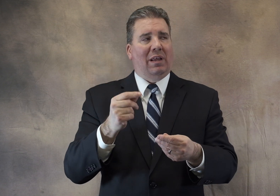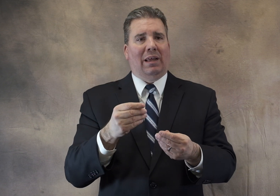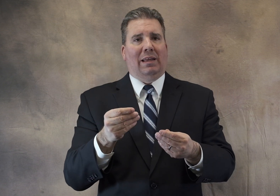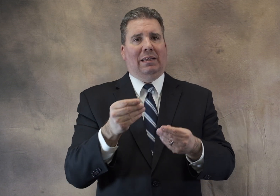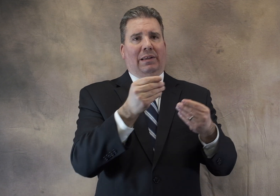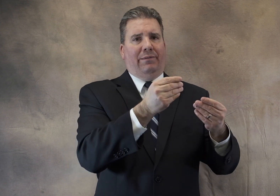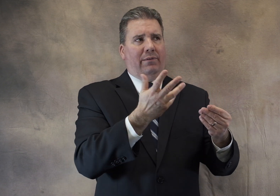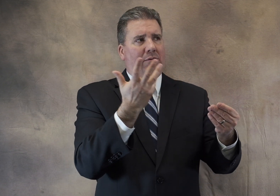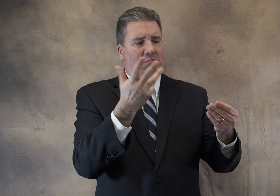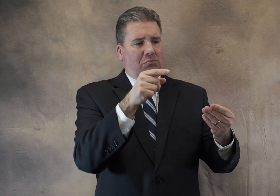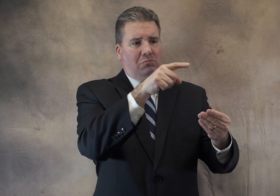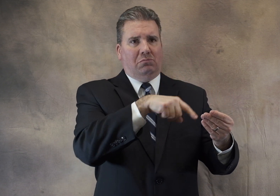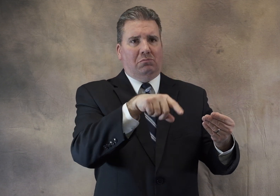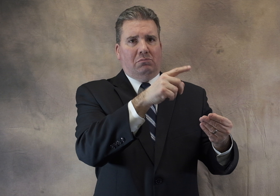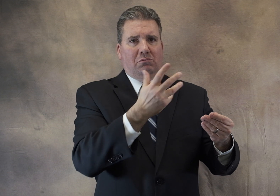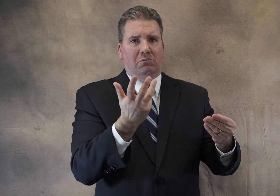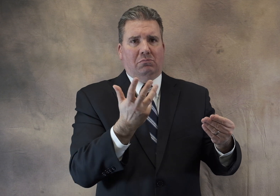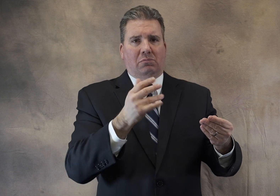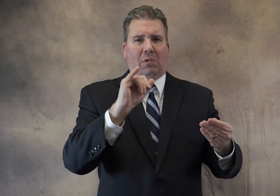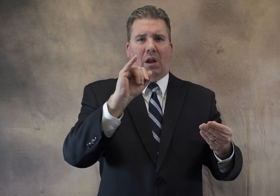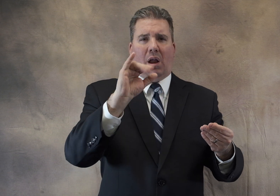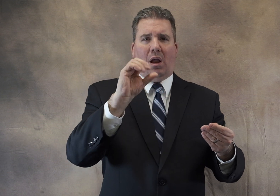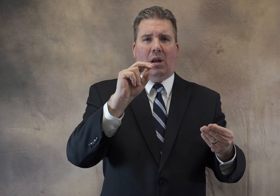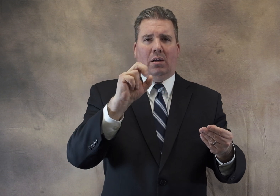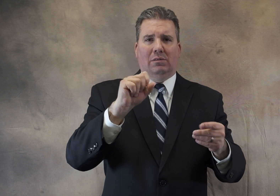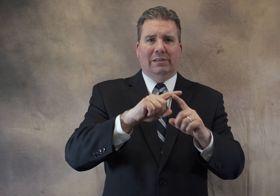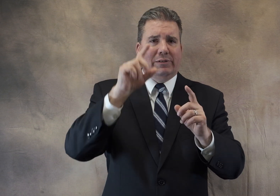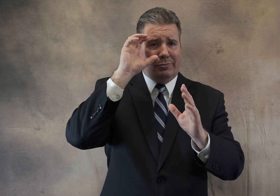something from your visor by pointing overhead.